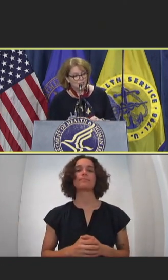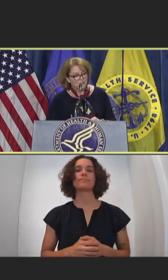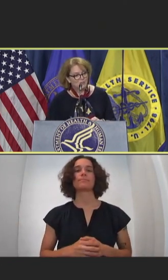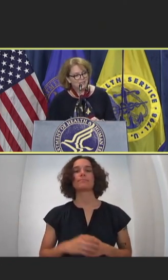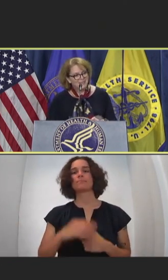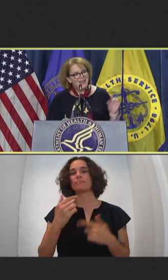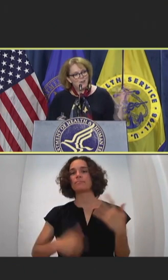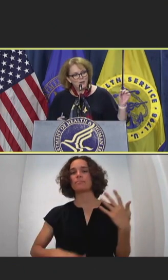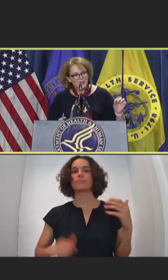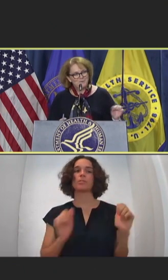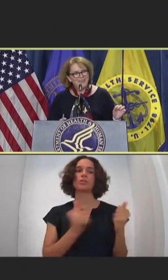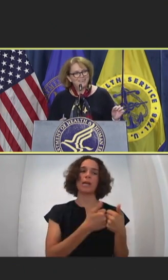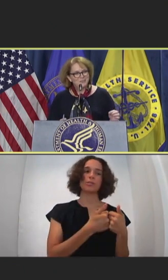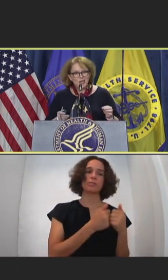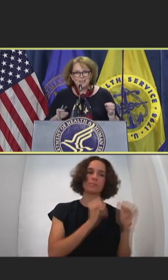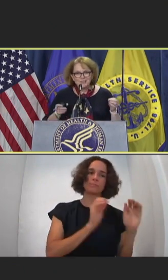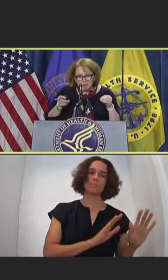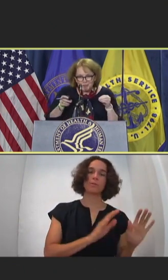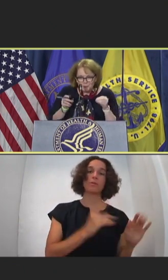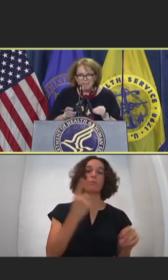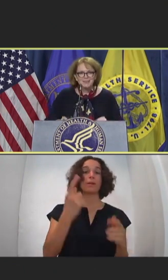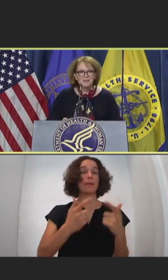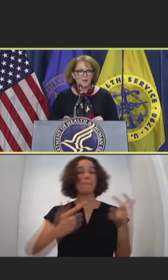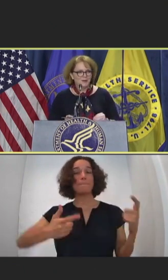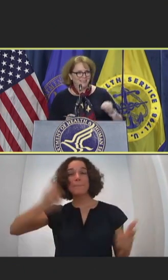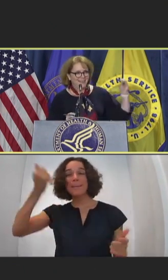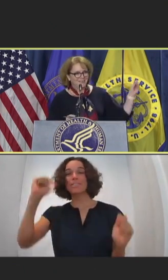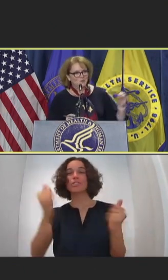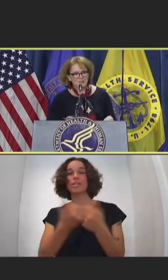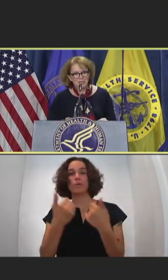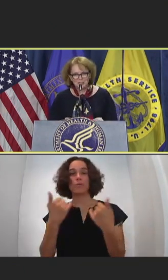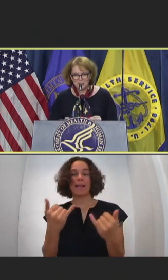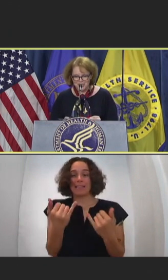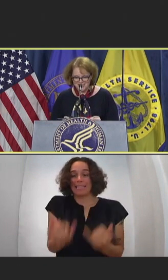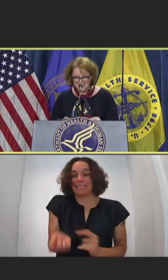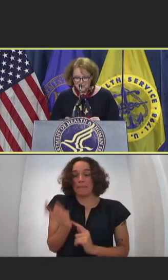But then one of the biggest challenges right at the moment -- and it's been touched on by